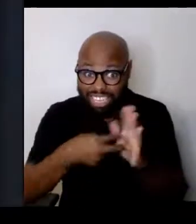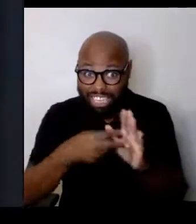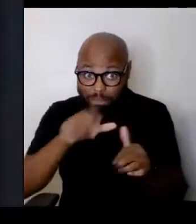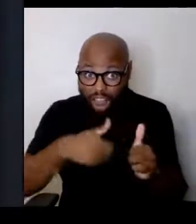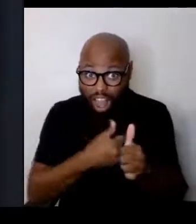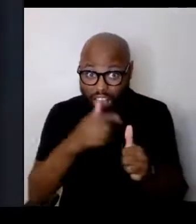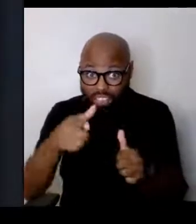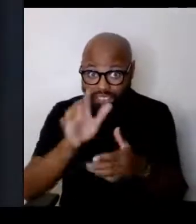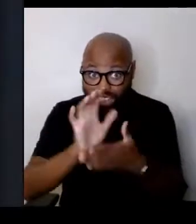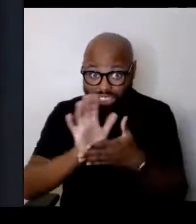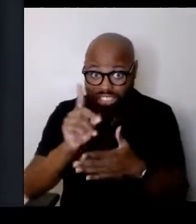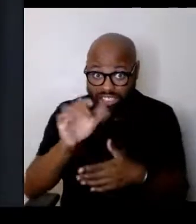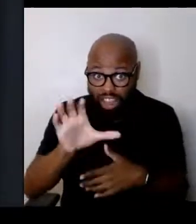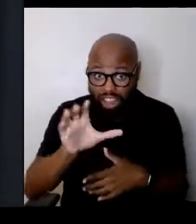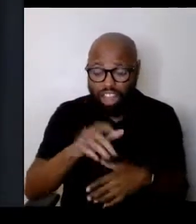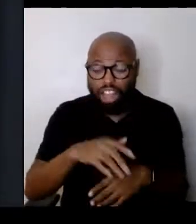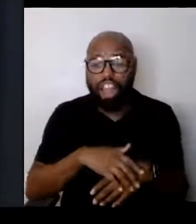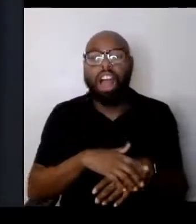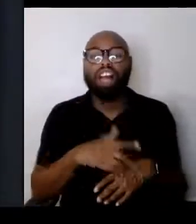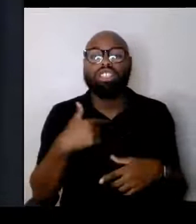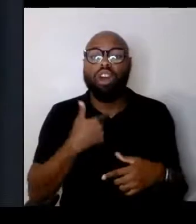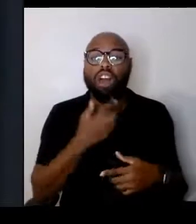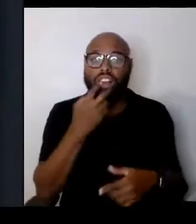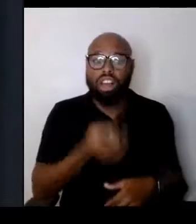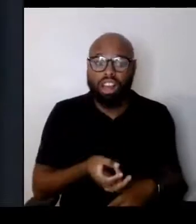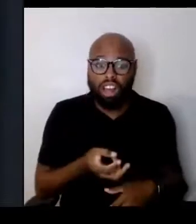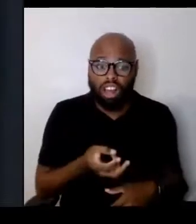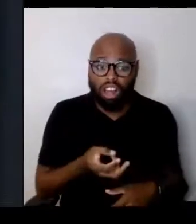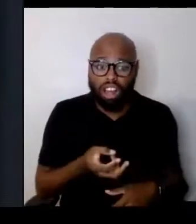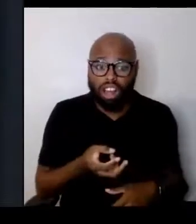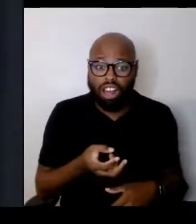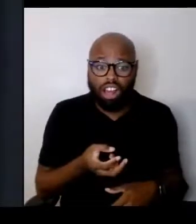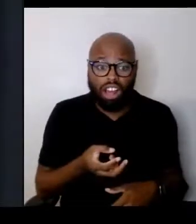So I was flabbergasted because that's a form of denial,